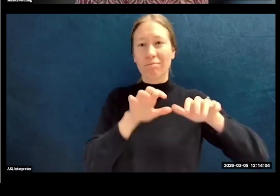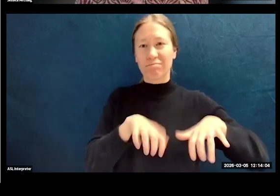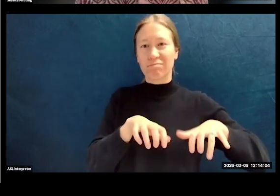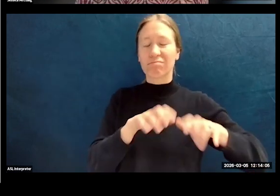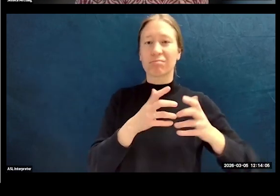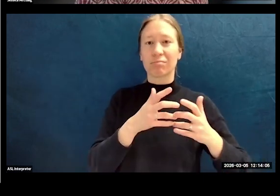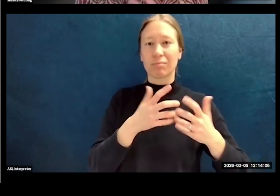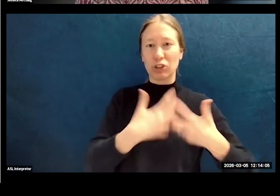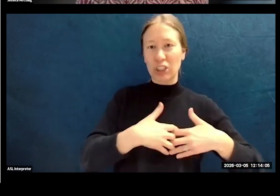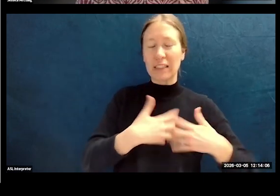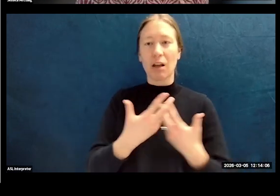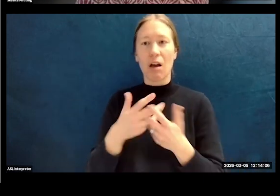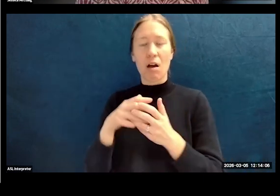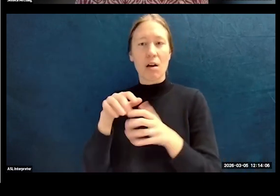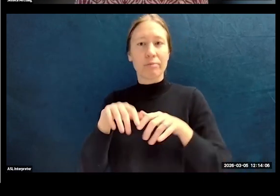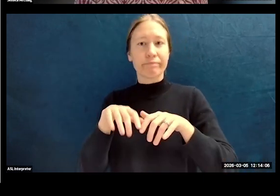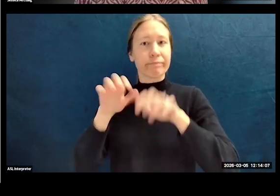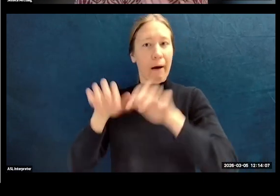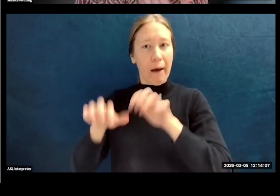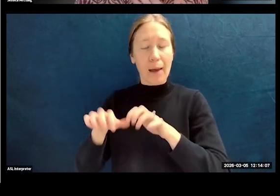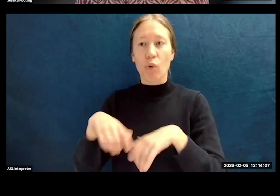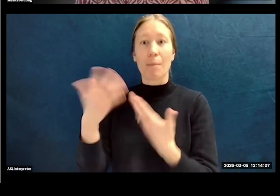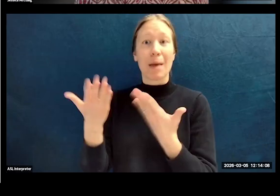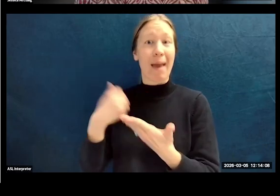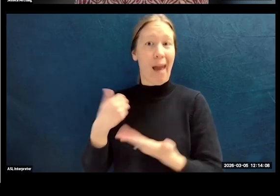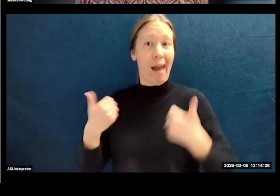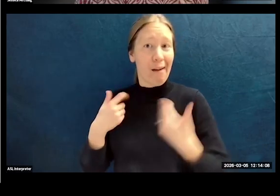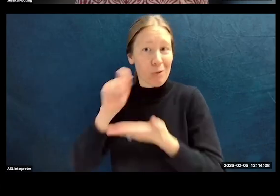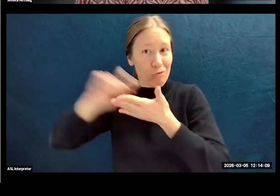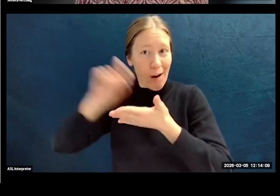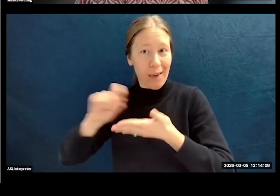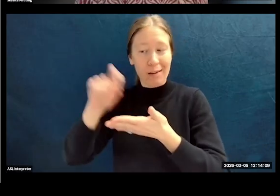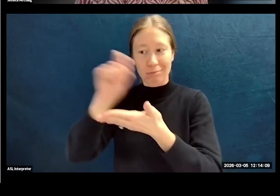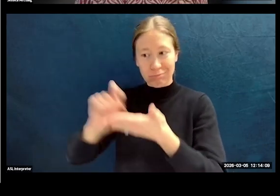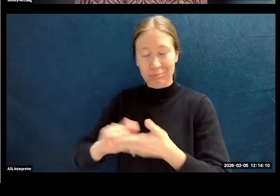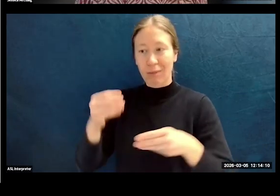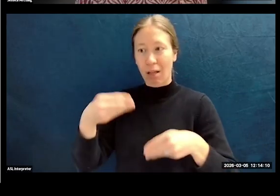or obscured by marks or handwriting, OCR may not perform well.